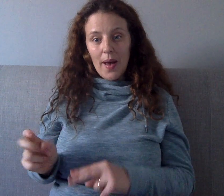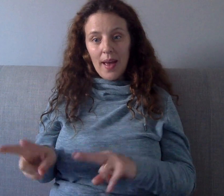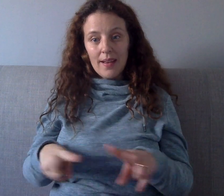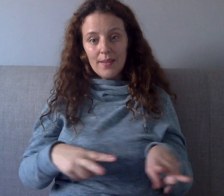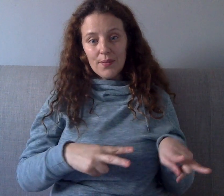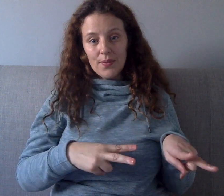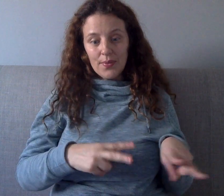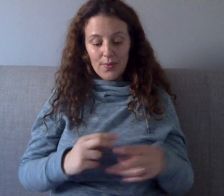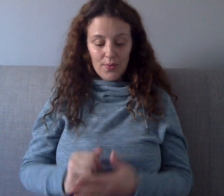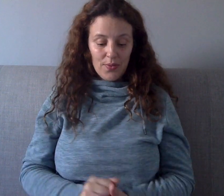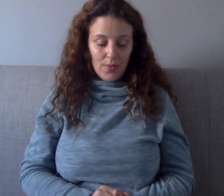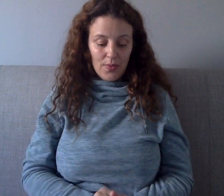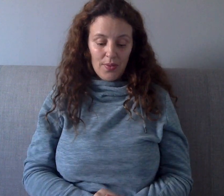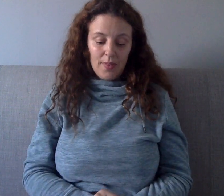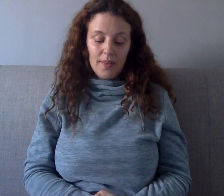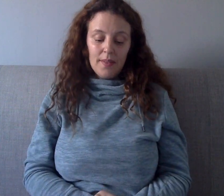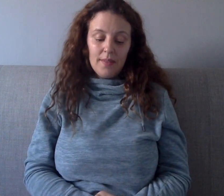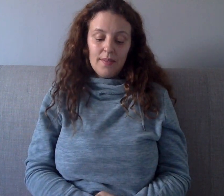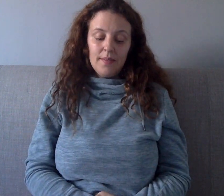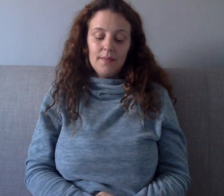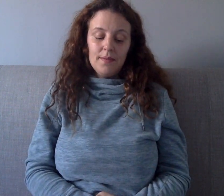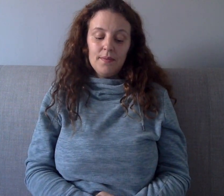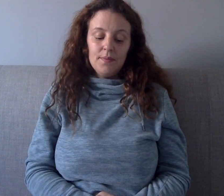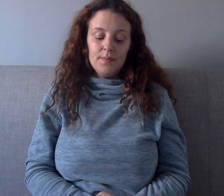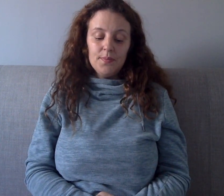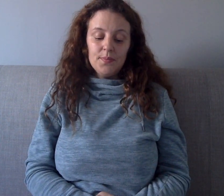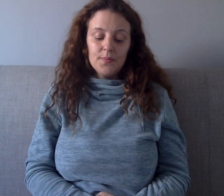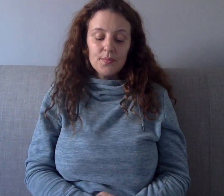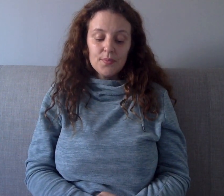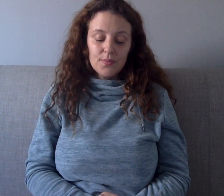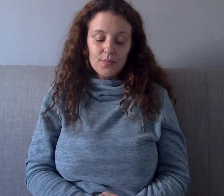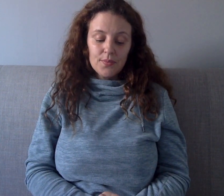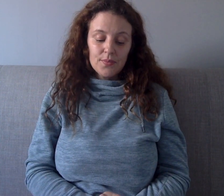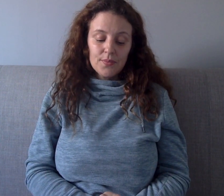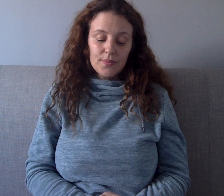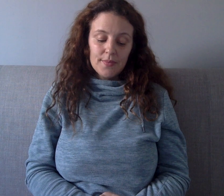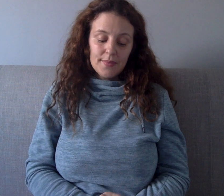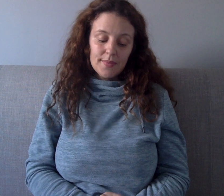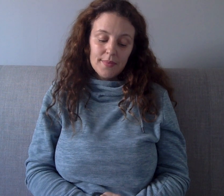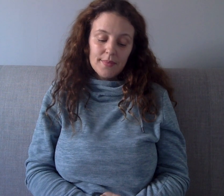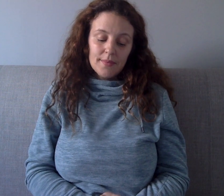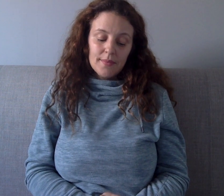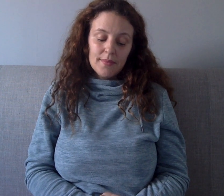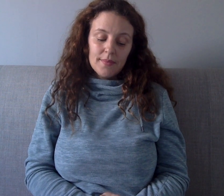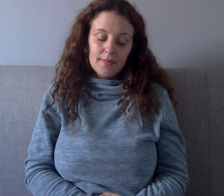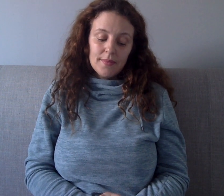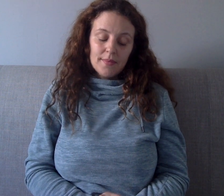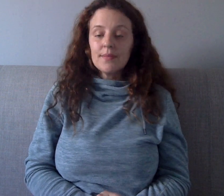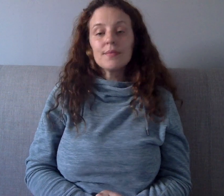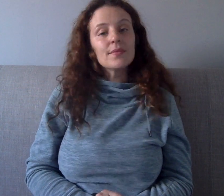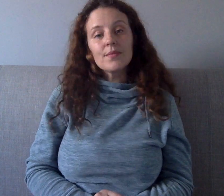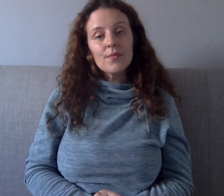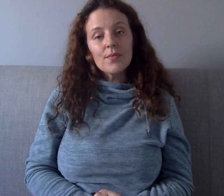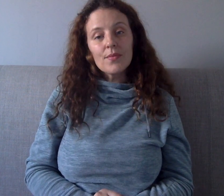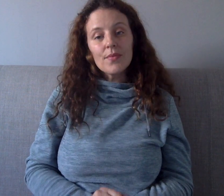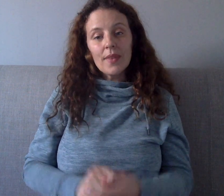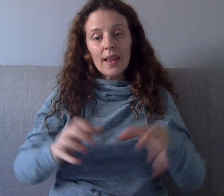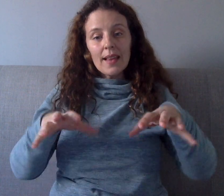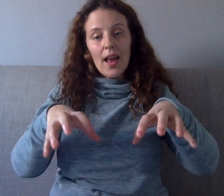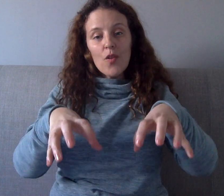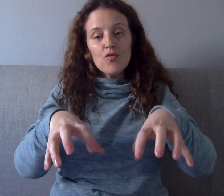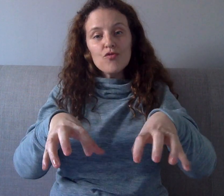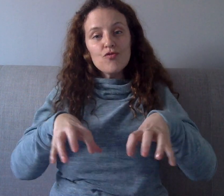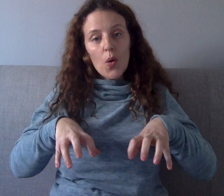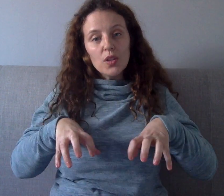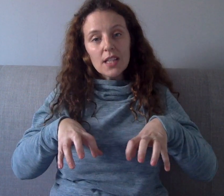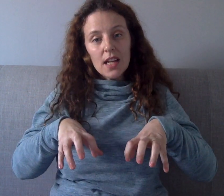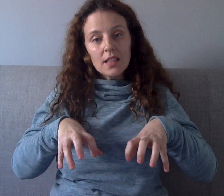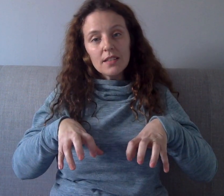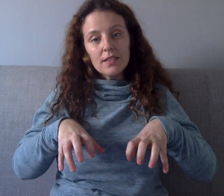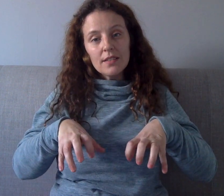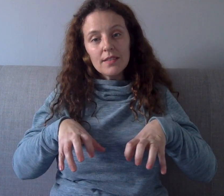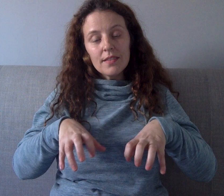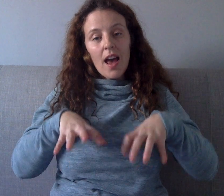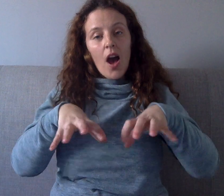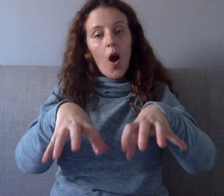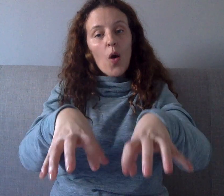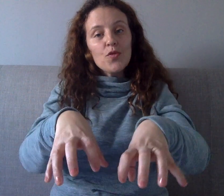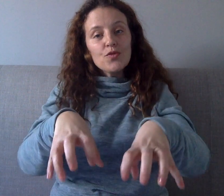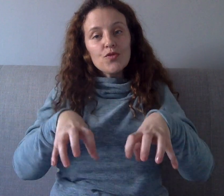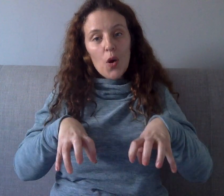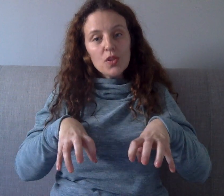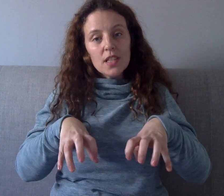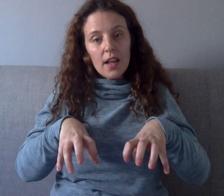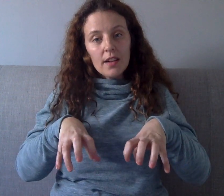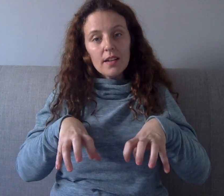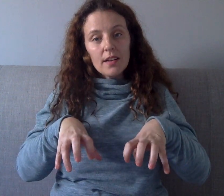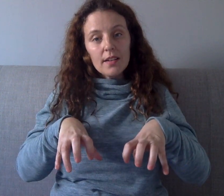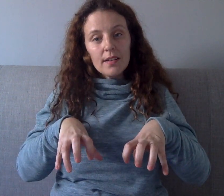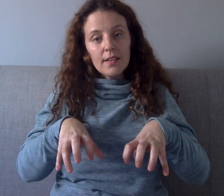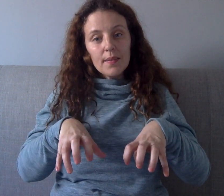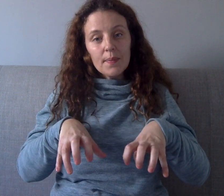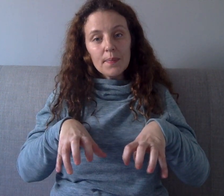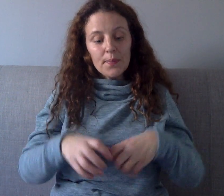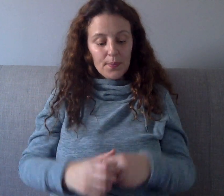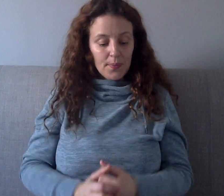FROZEN